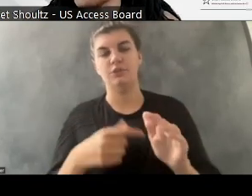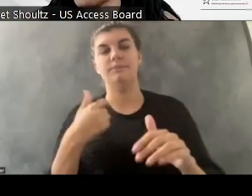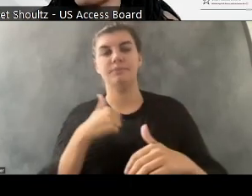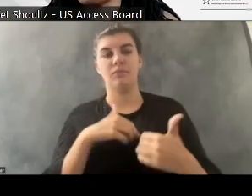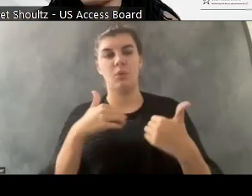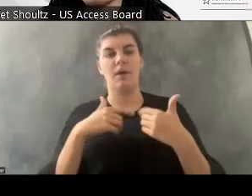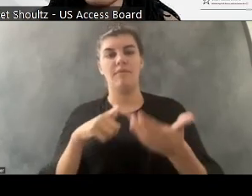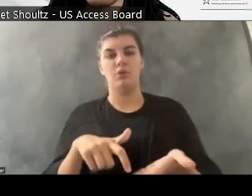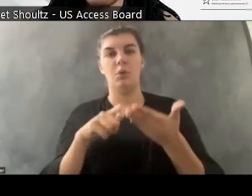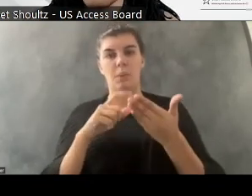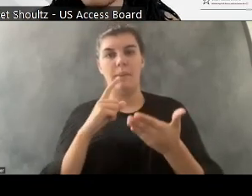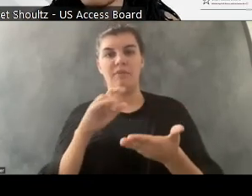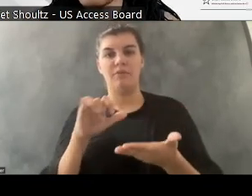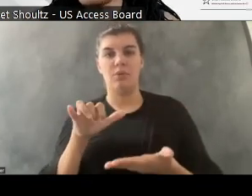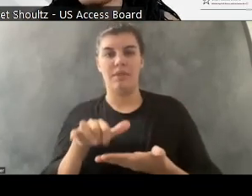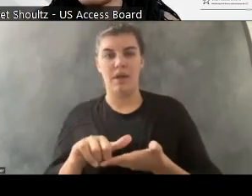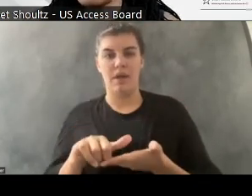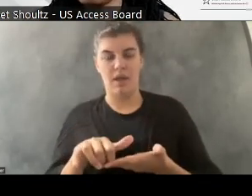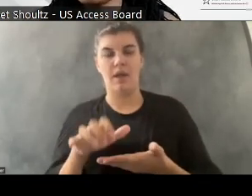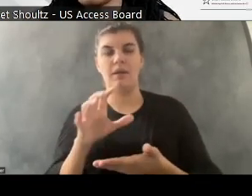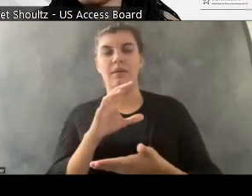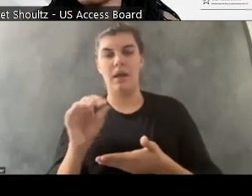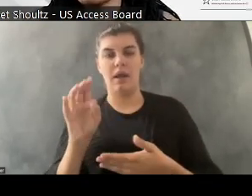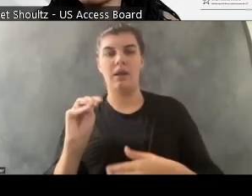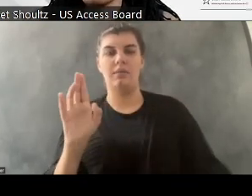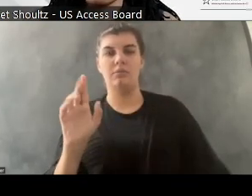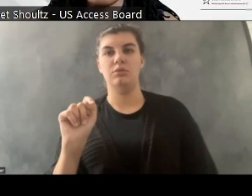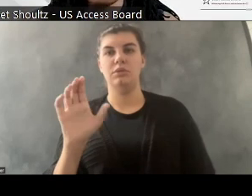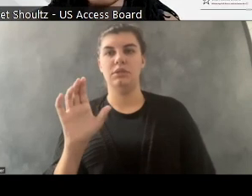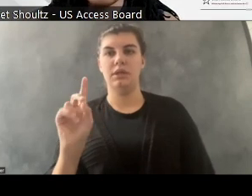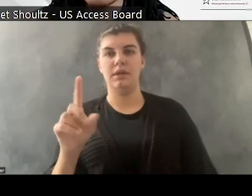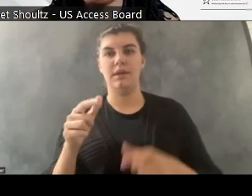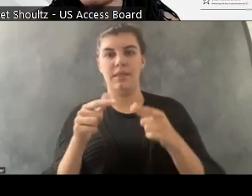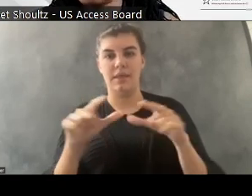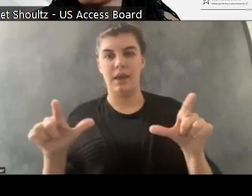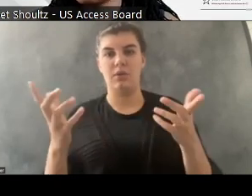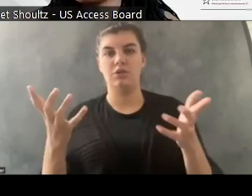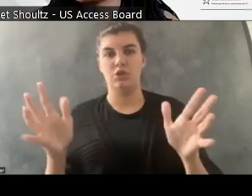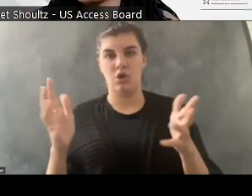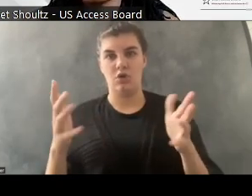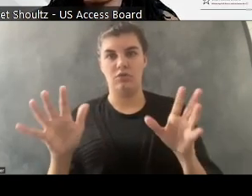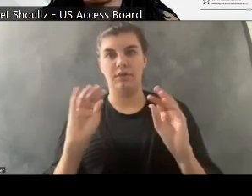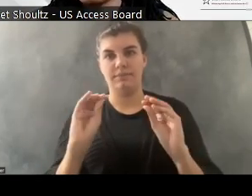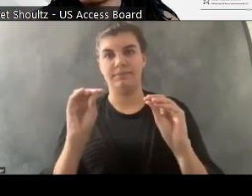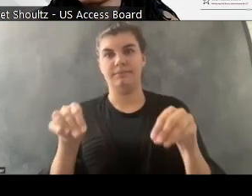a requirement for accessible walk indication and this MUTCD language has been placed in the